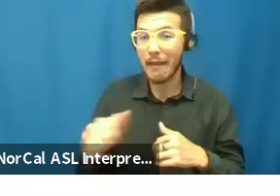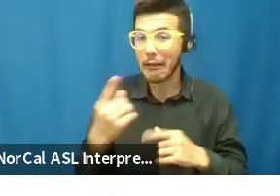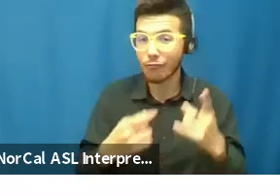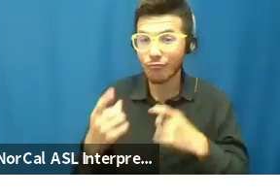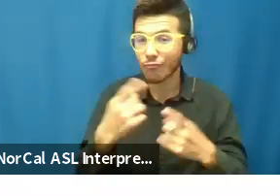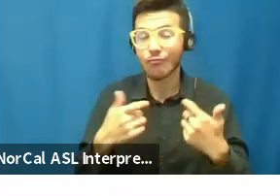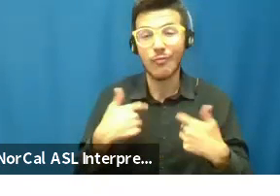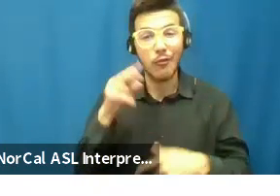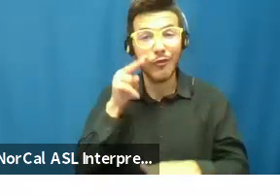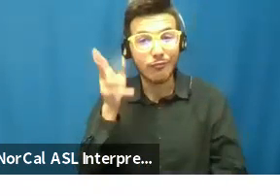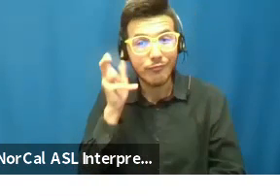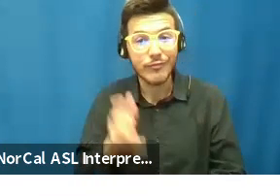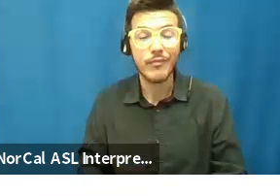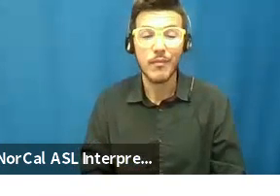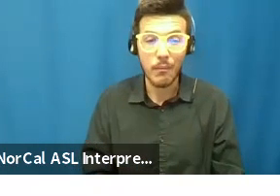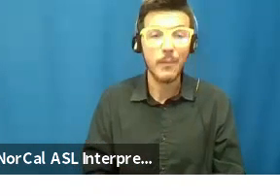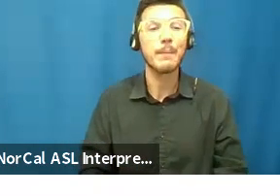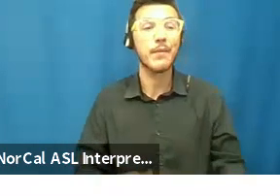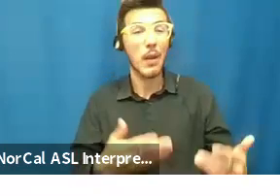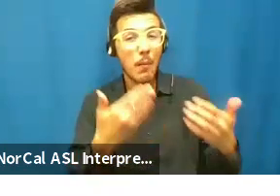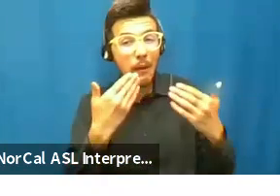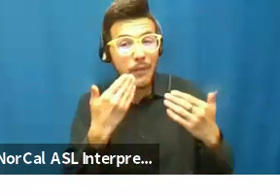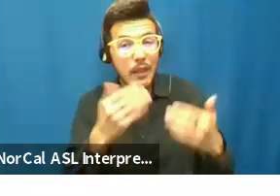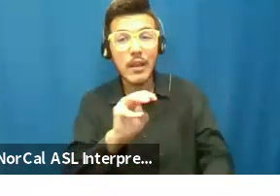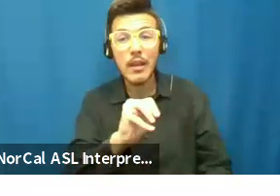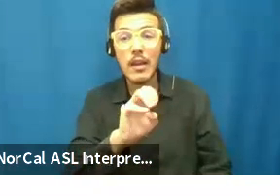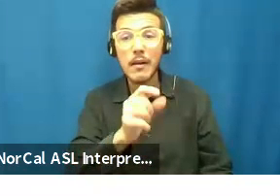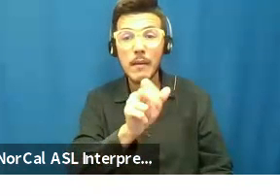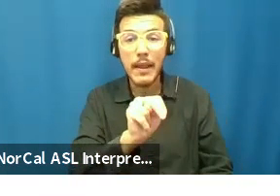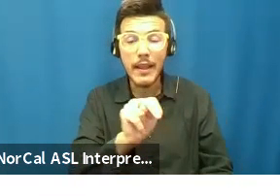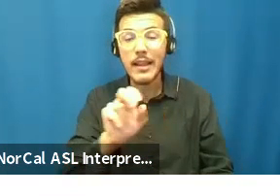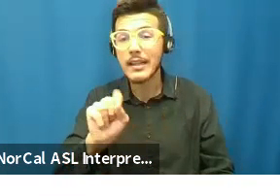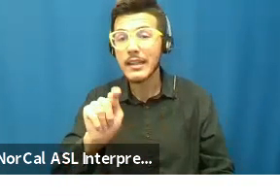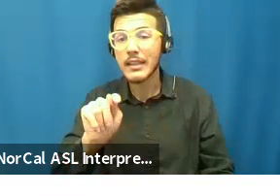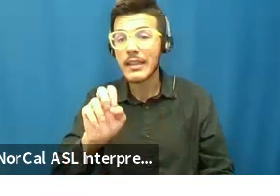Thank you Megan and Steven. All right, everyone, this is your chance to send